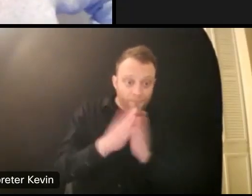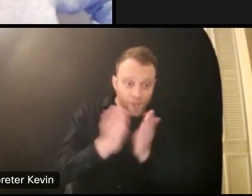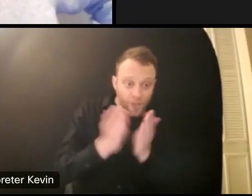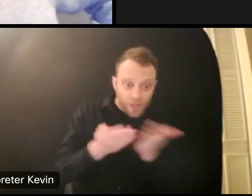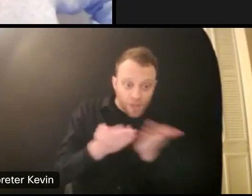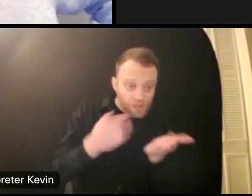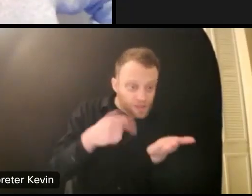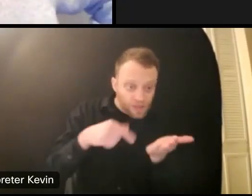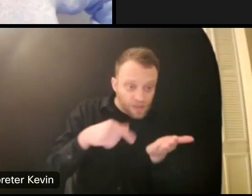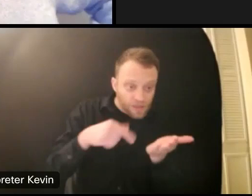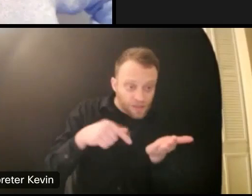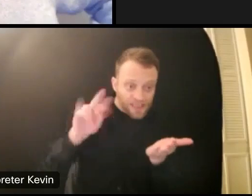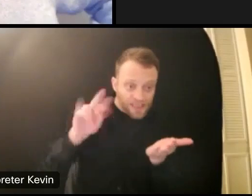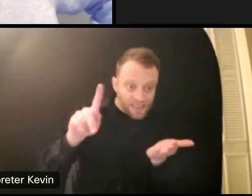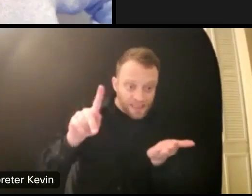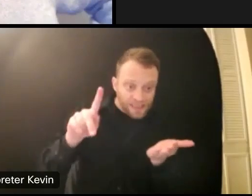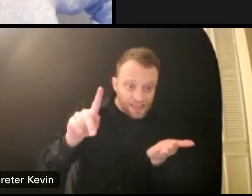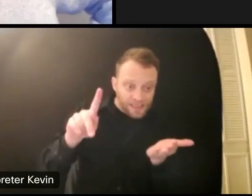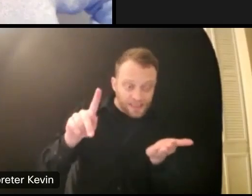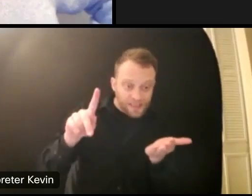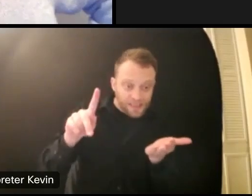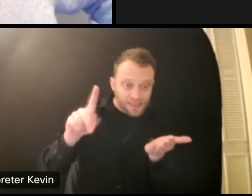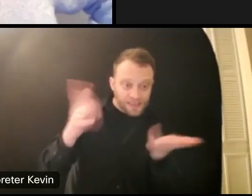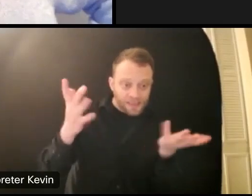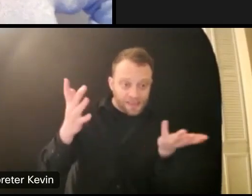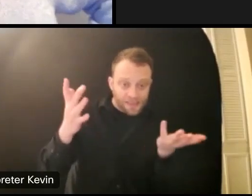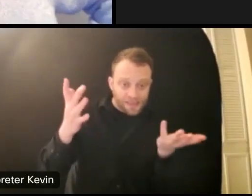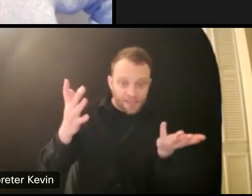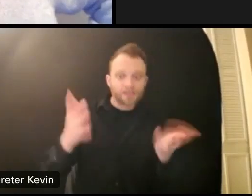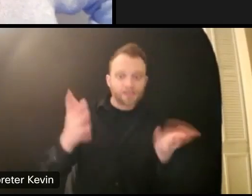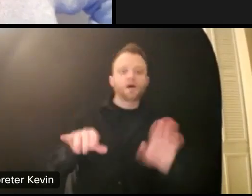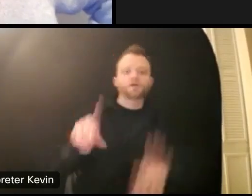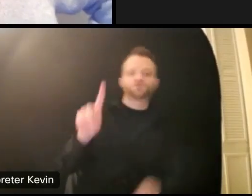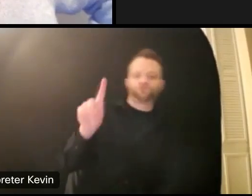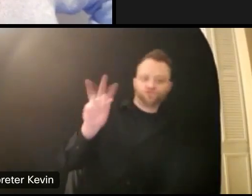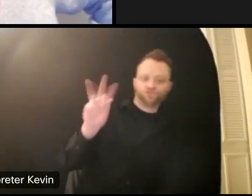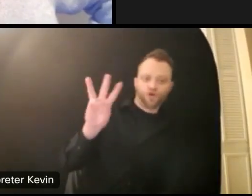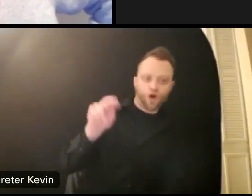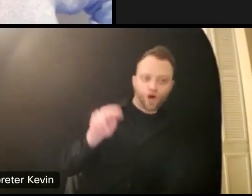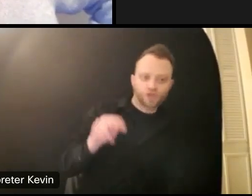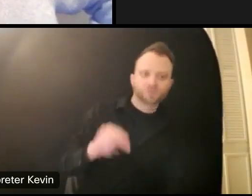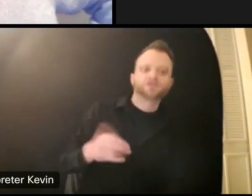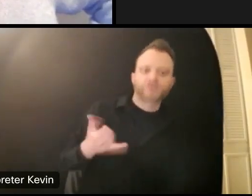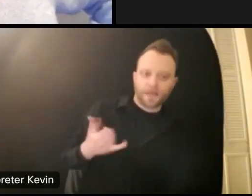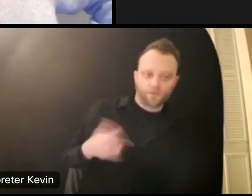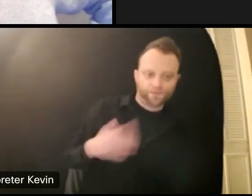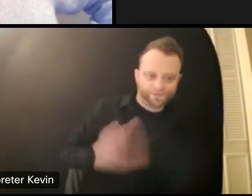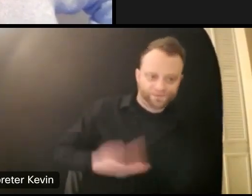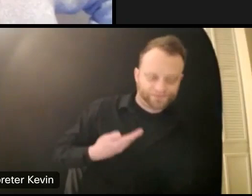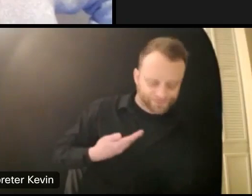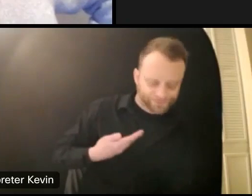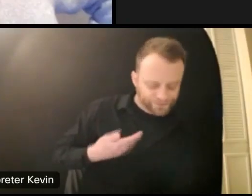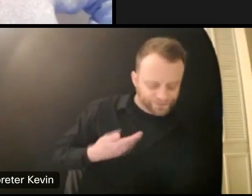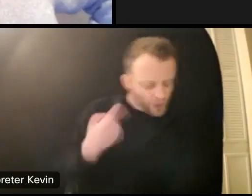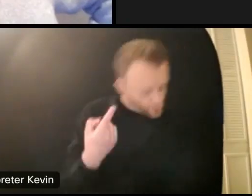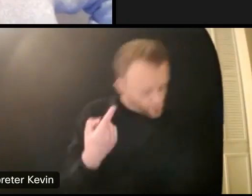(Dickerson) Yes, yes you can, you can call. ... one of the struggles that we have is that